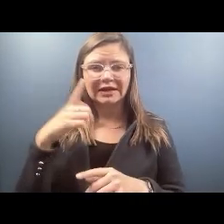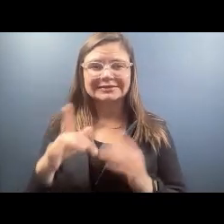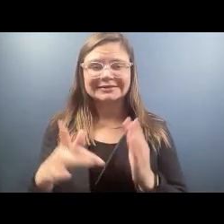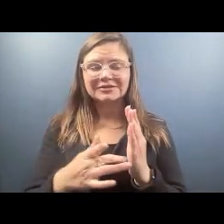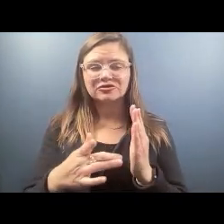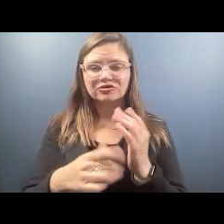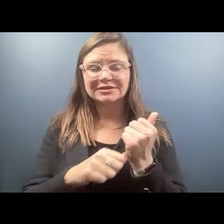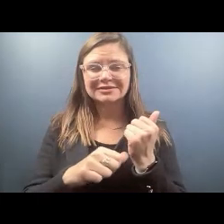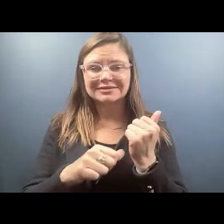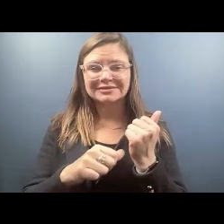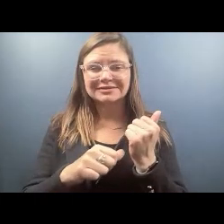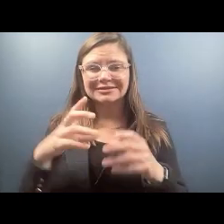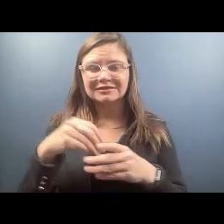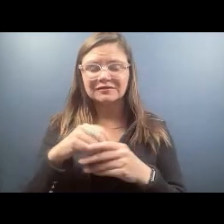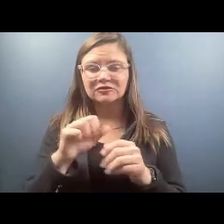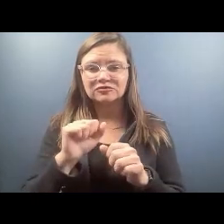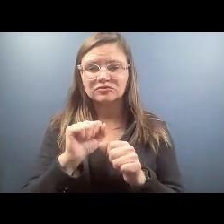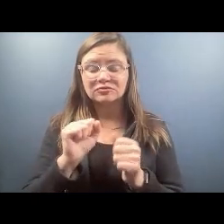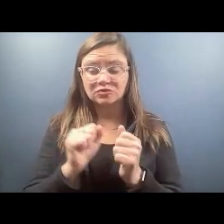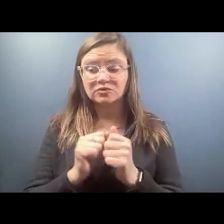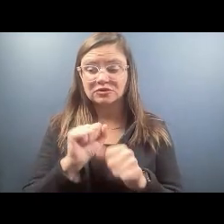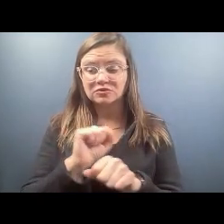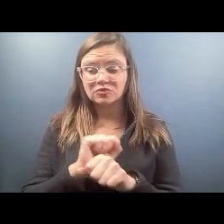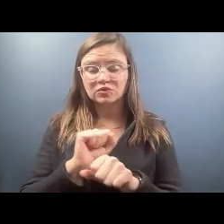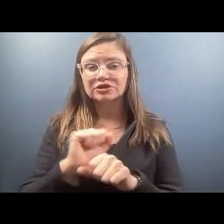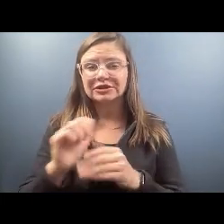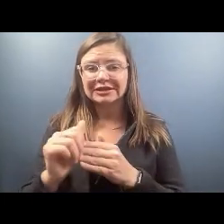And as part of that work, state leaders work together to better